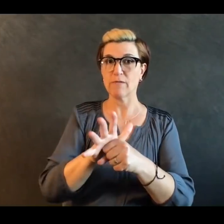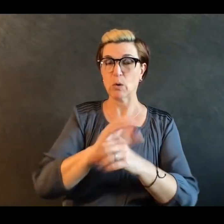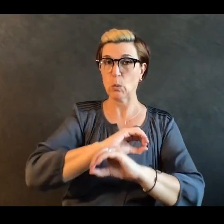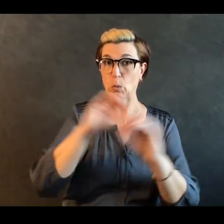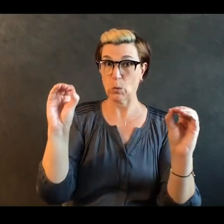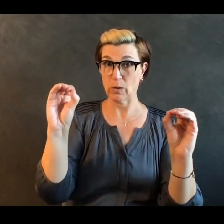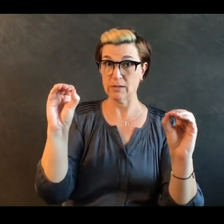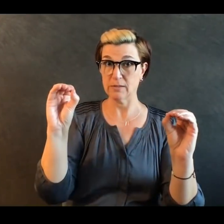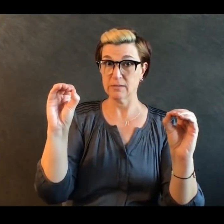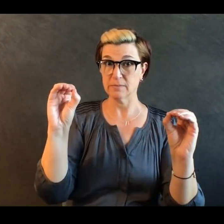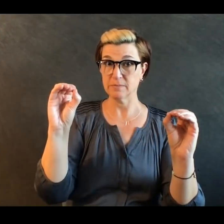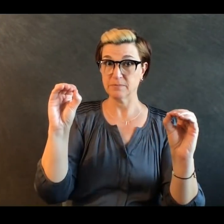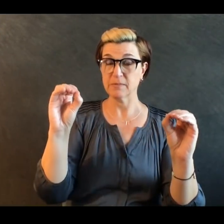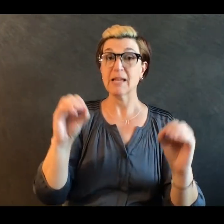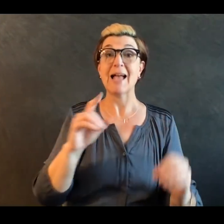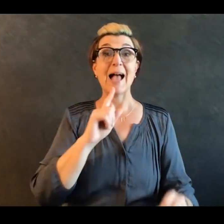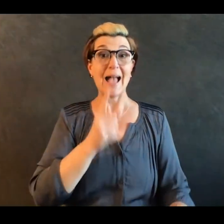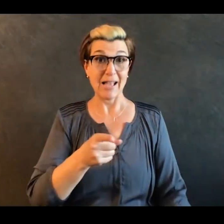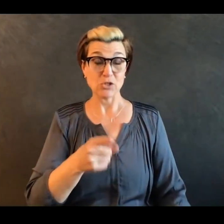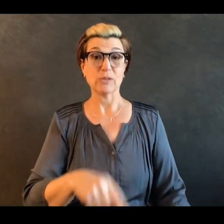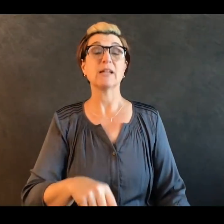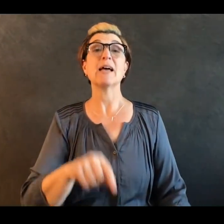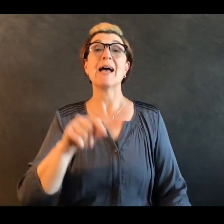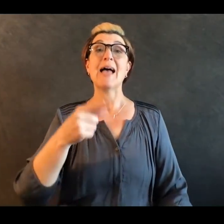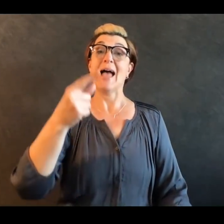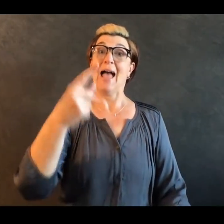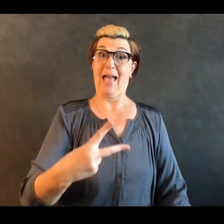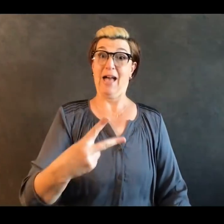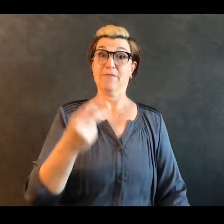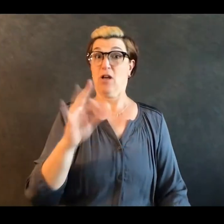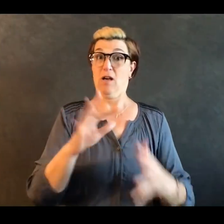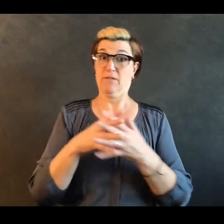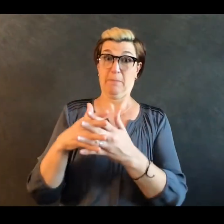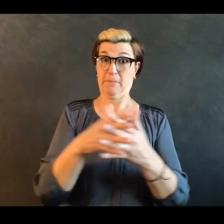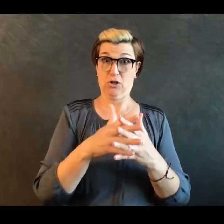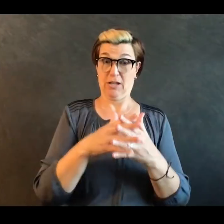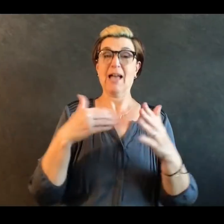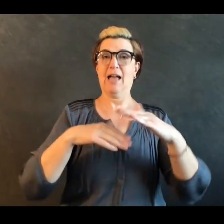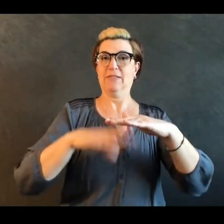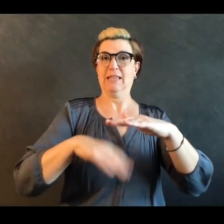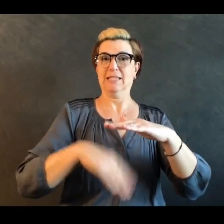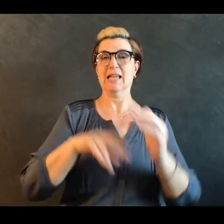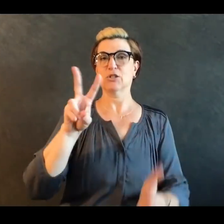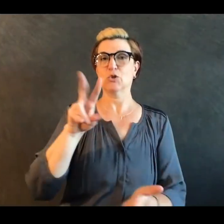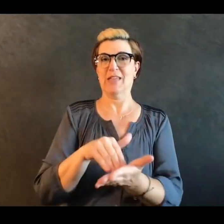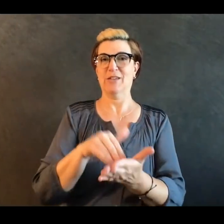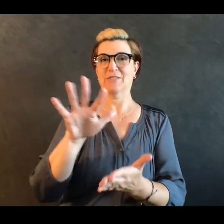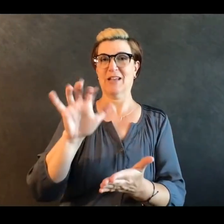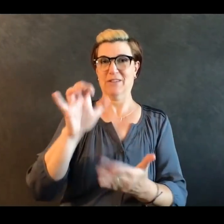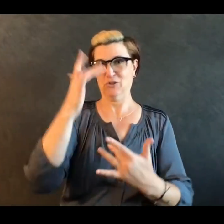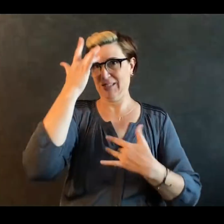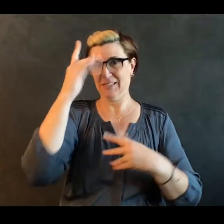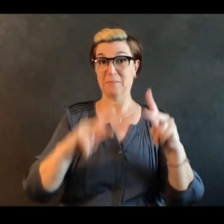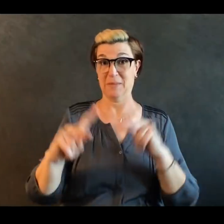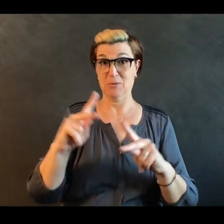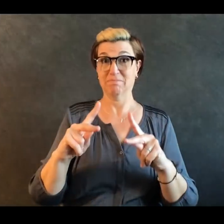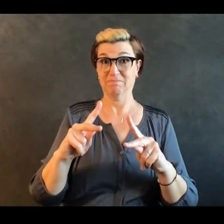of the states in America have less than 2,500 cases per state this is a great